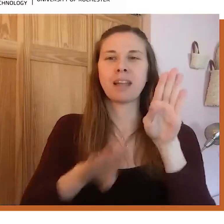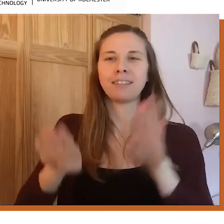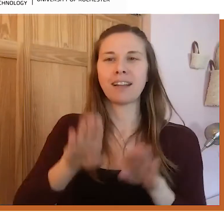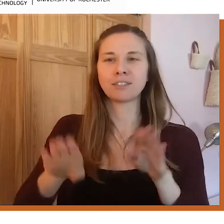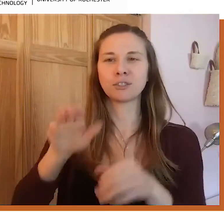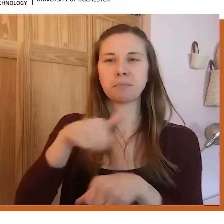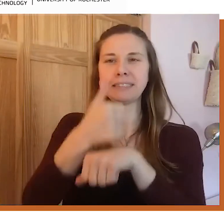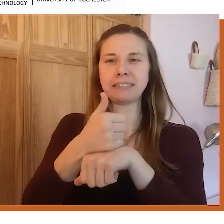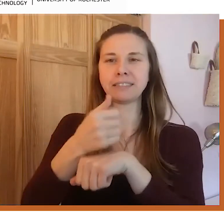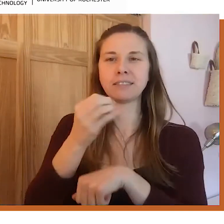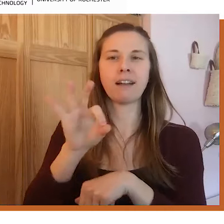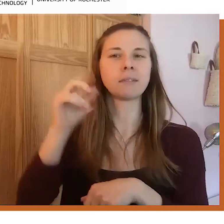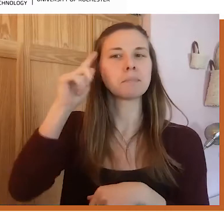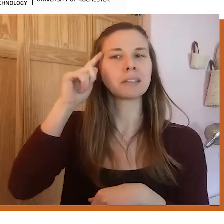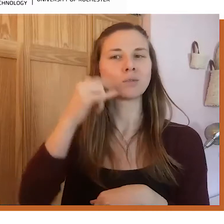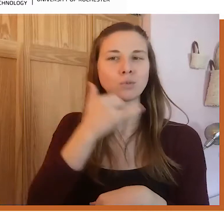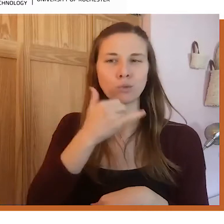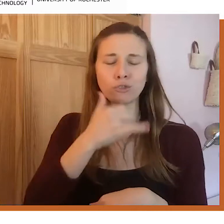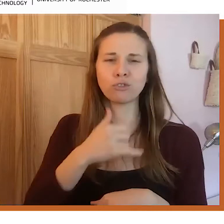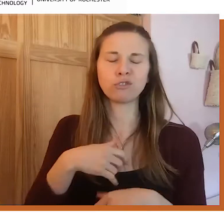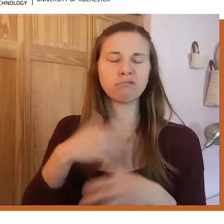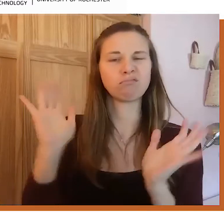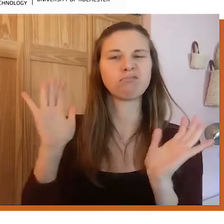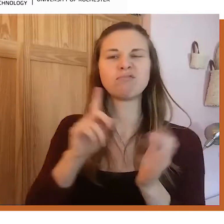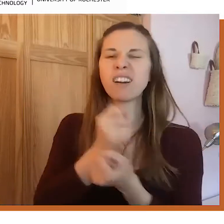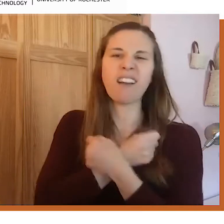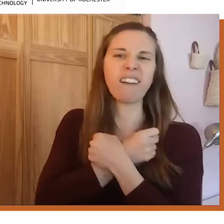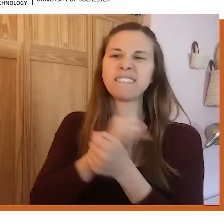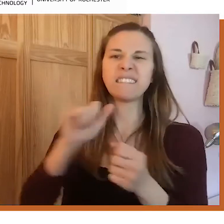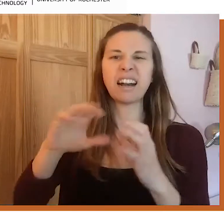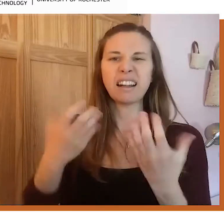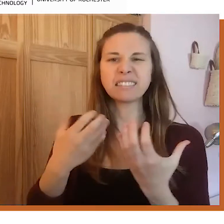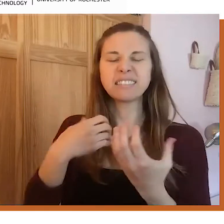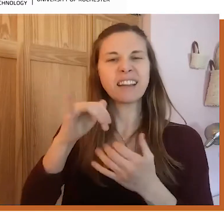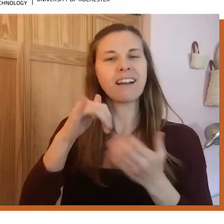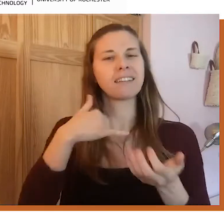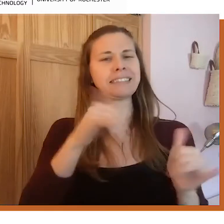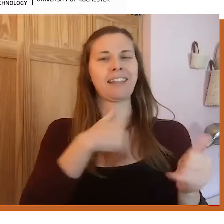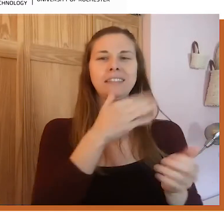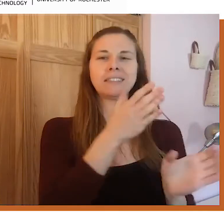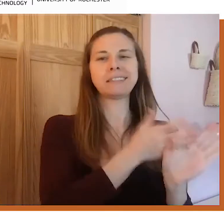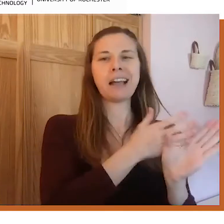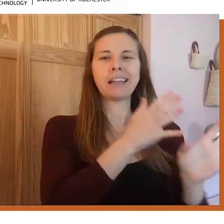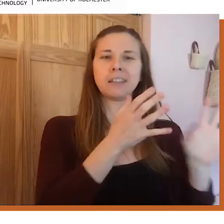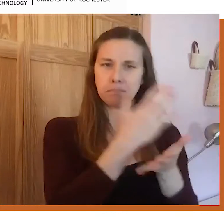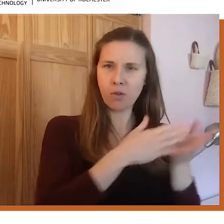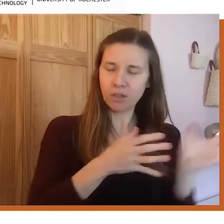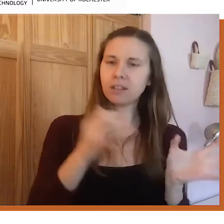and it was called the Biological Basis of Mental Disorders, and it was a mixture of psychology